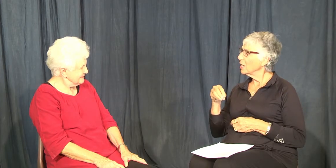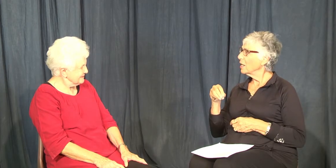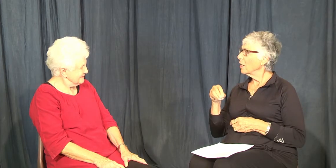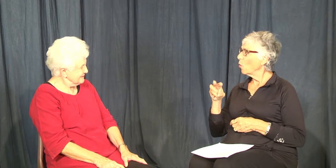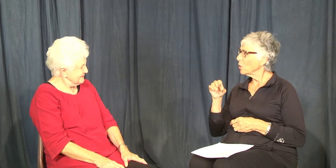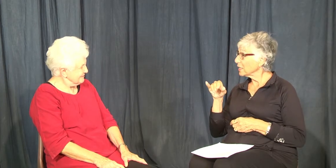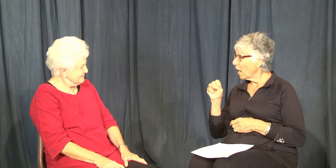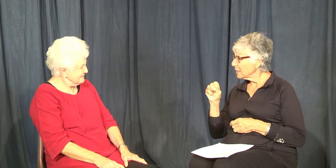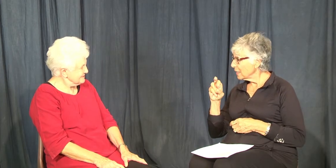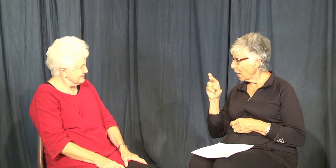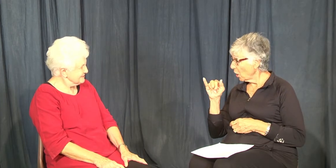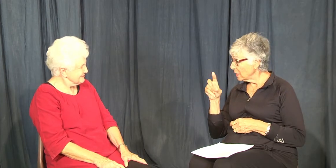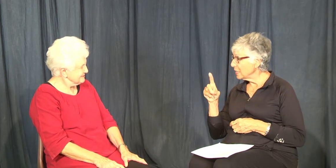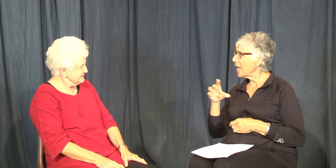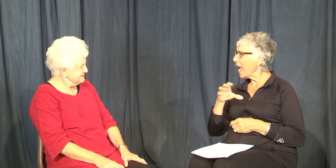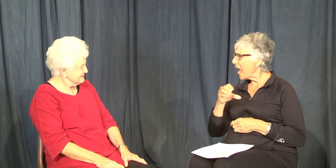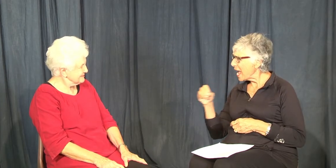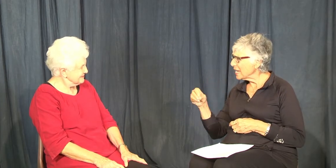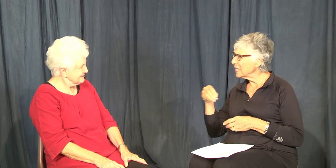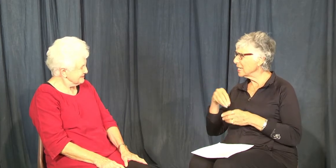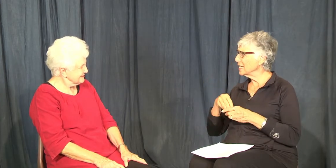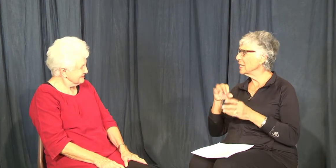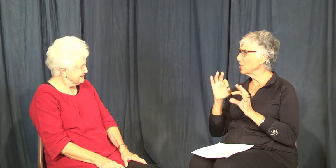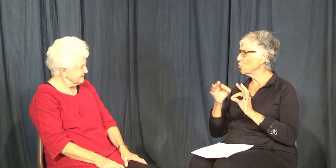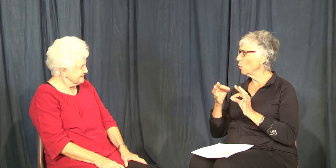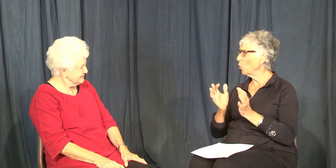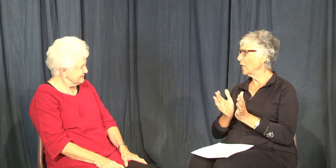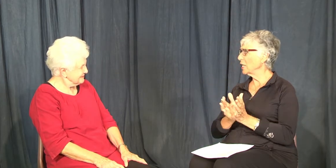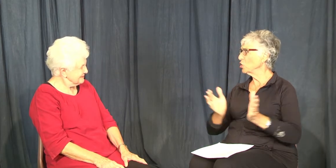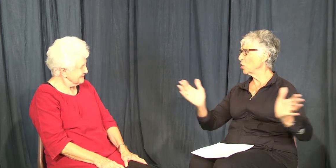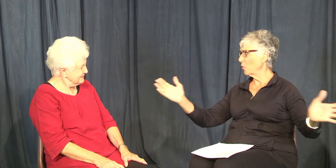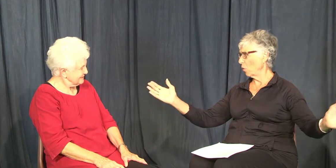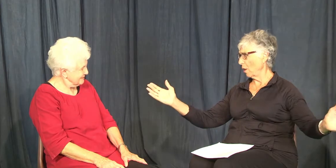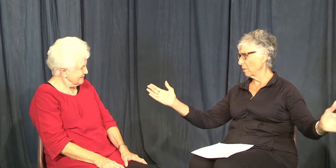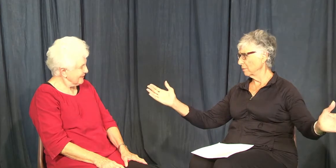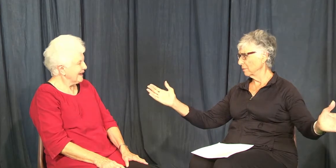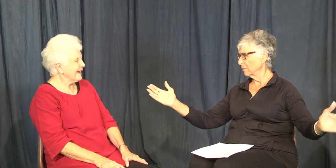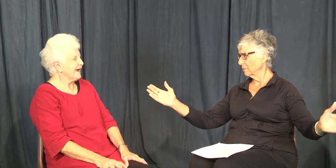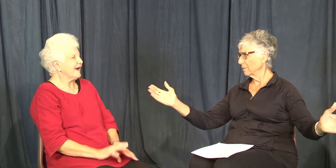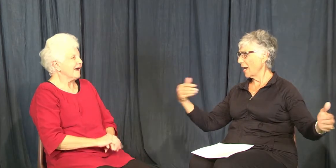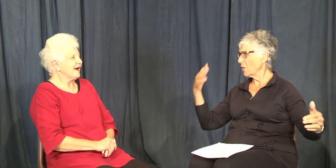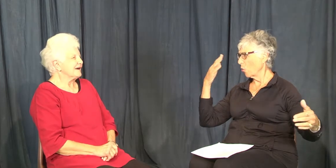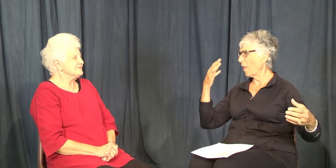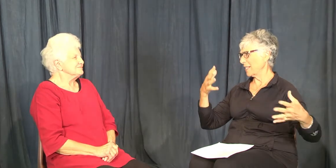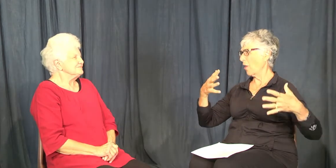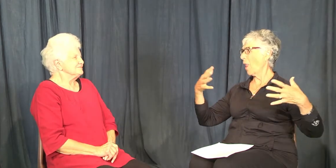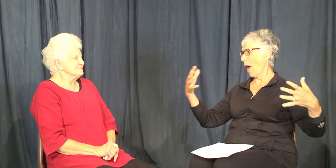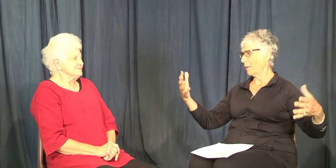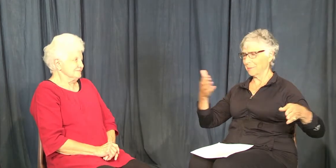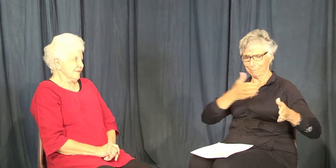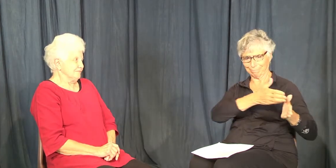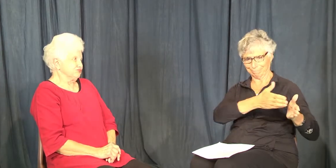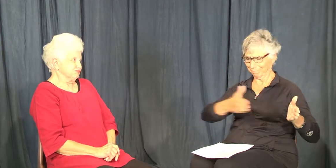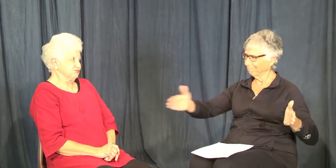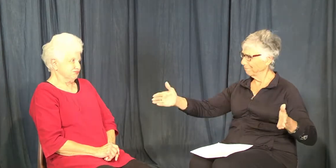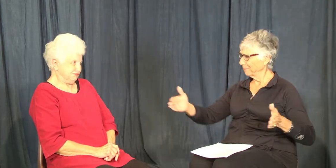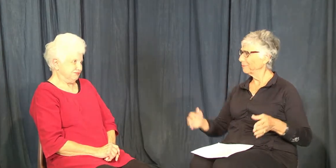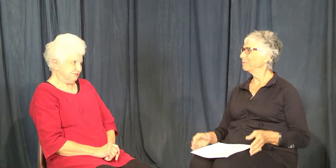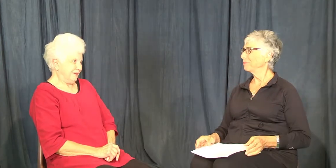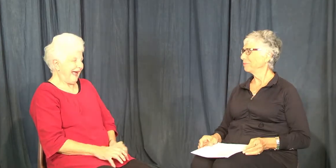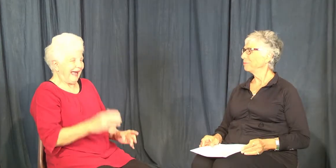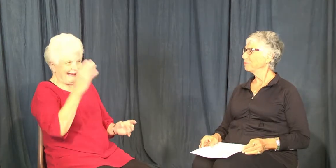in Wisconsin RID and in interpreting in general? I know that's a lot!